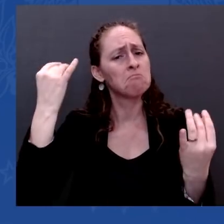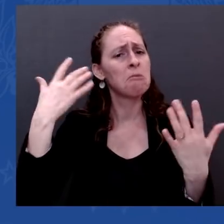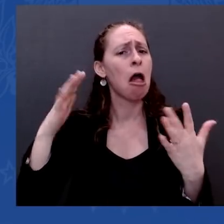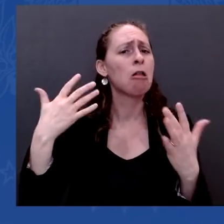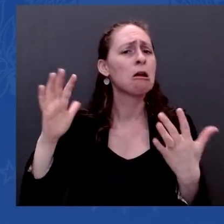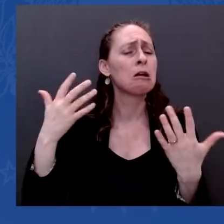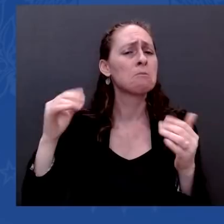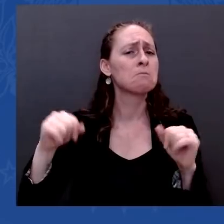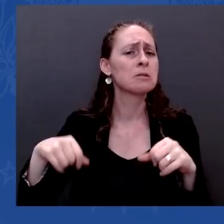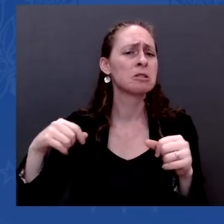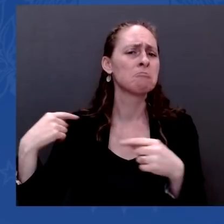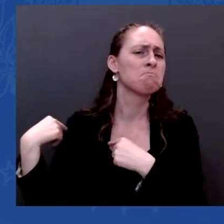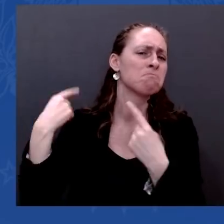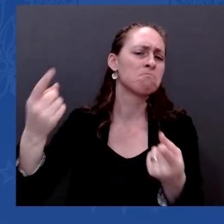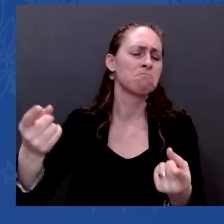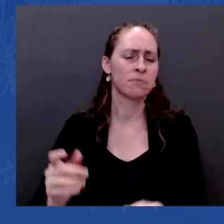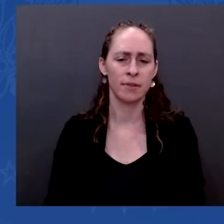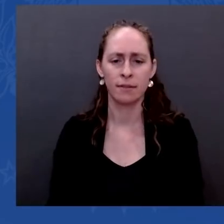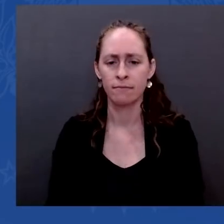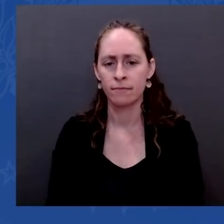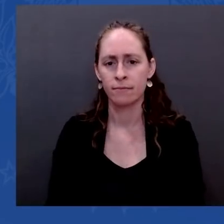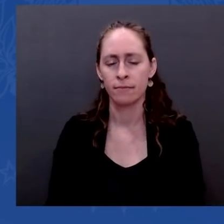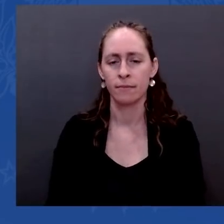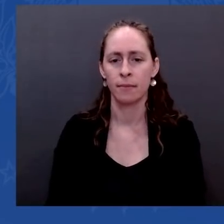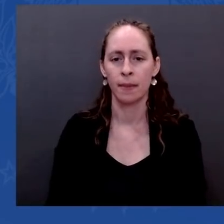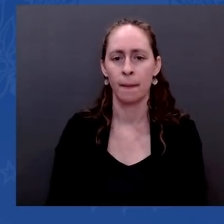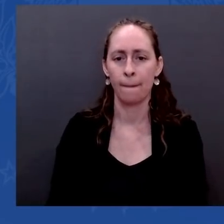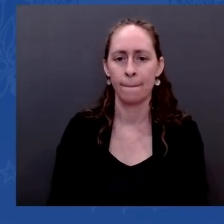I can confirm that we work closely with the United States of America,